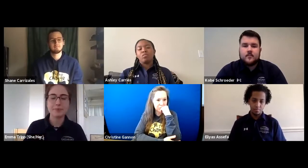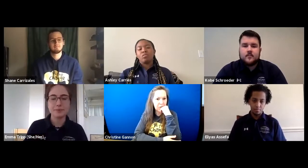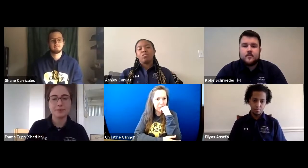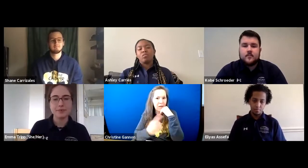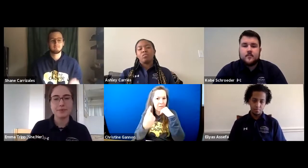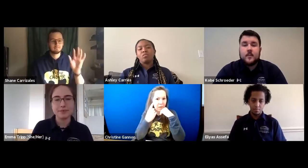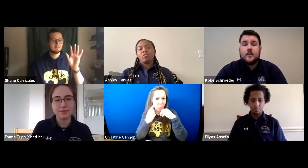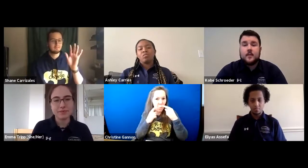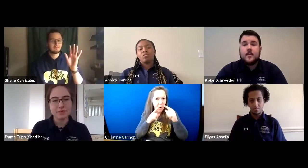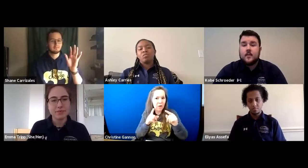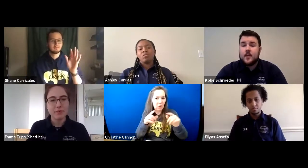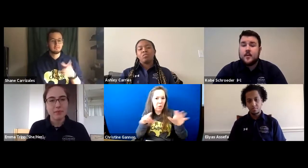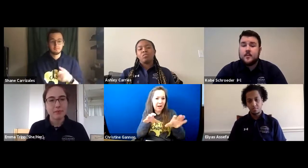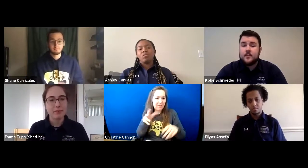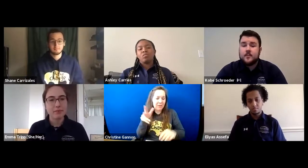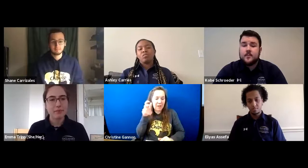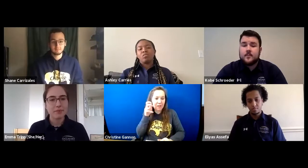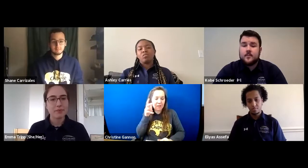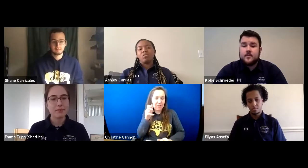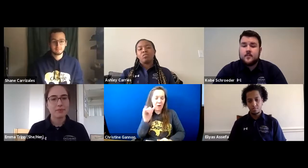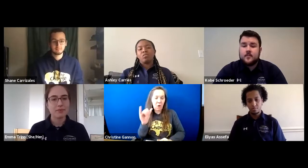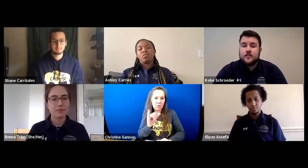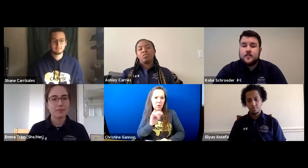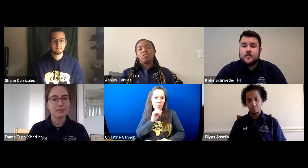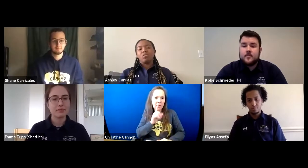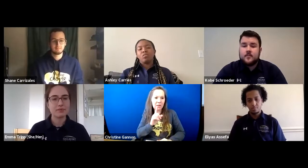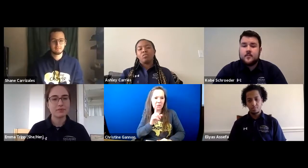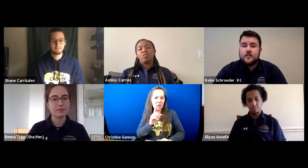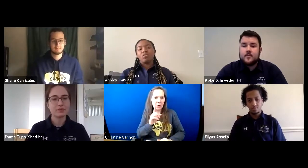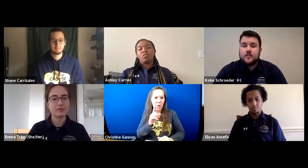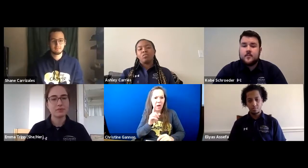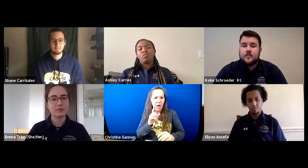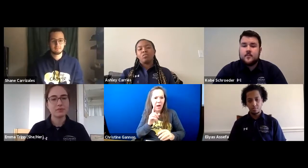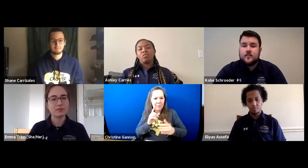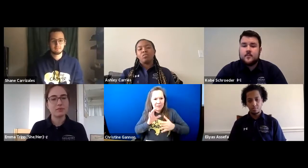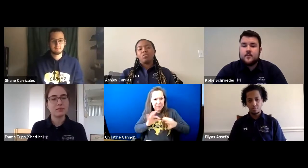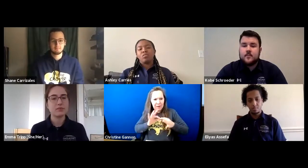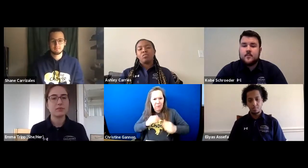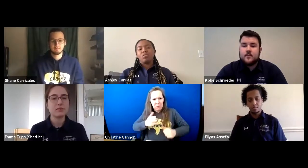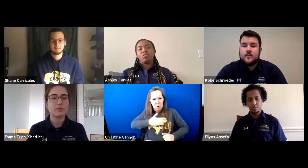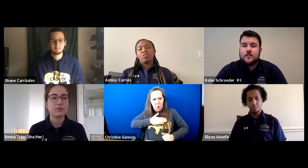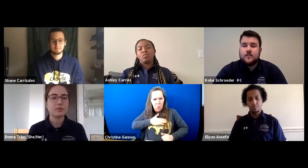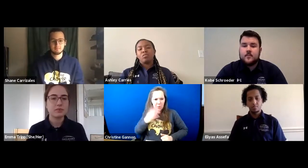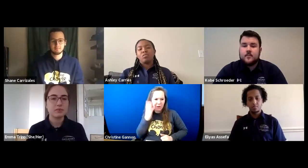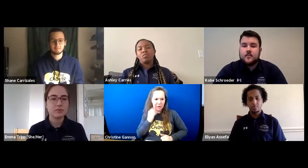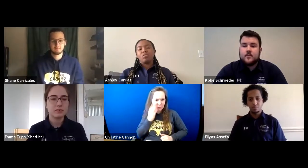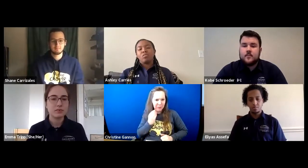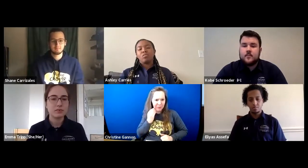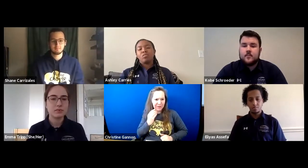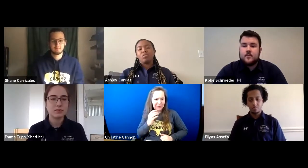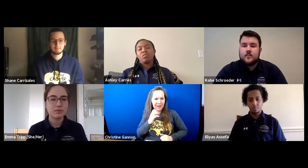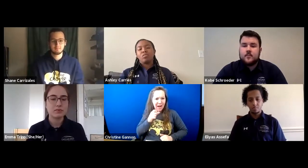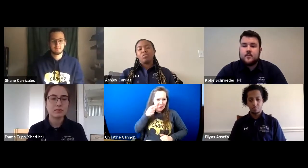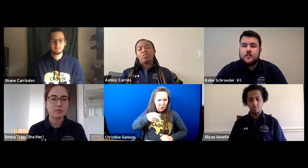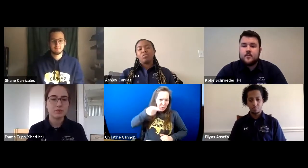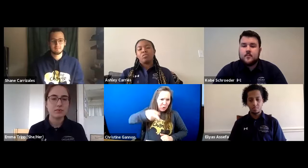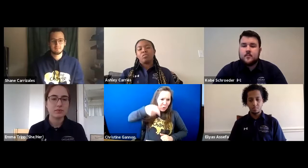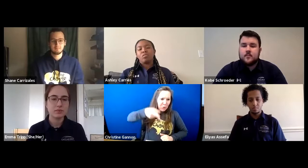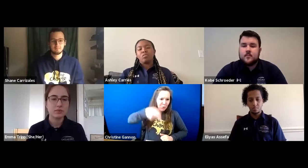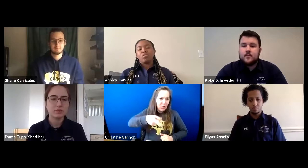>I think while you’re actively listening also, you should be talking from your own experiences and not talking about what the other person is doing.